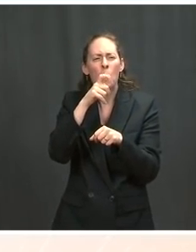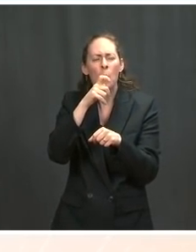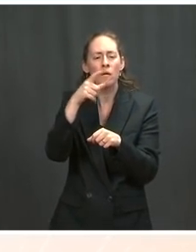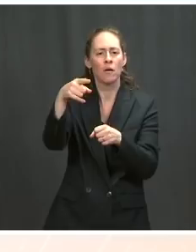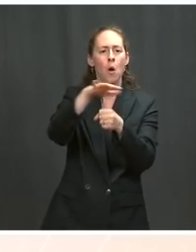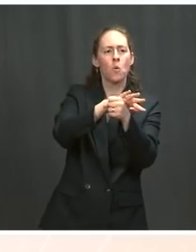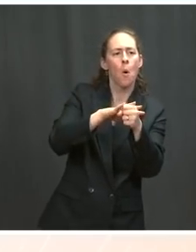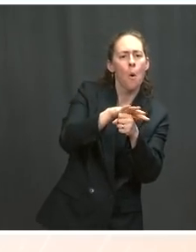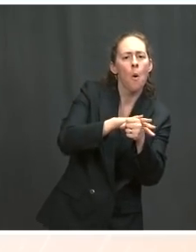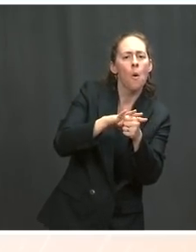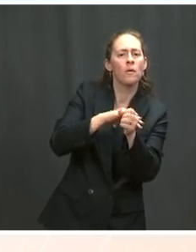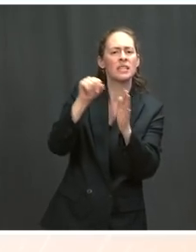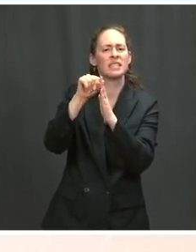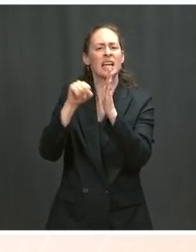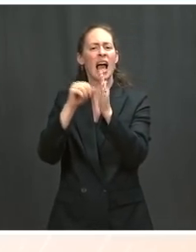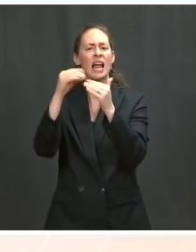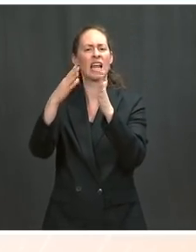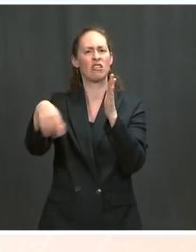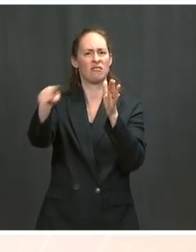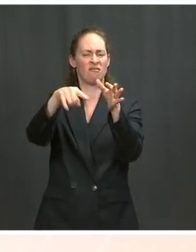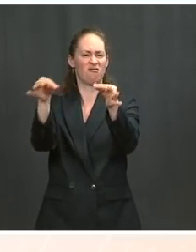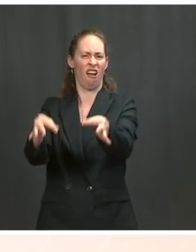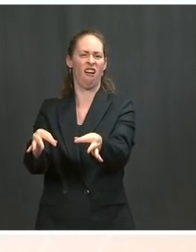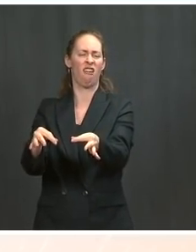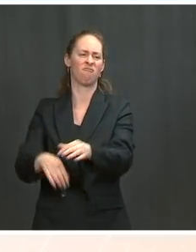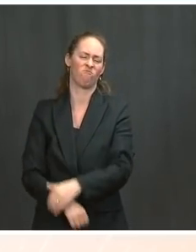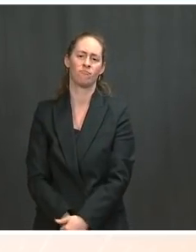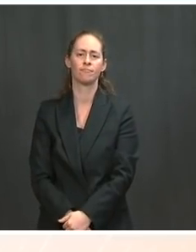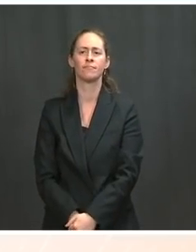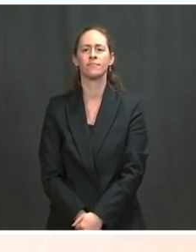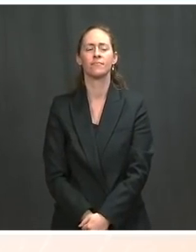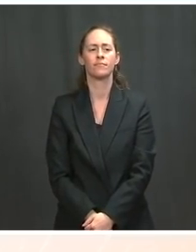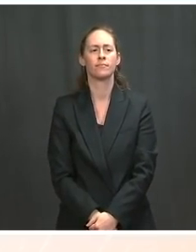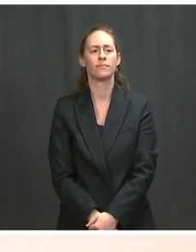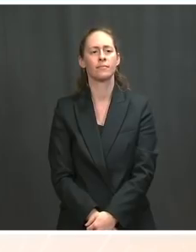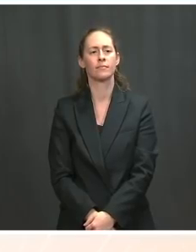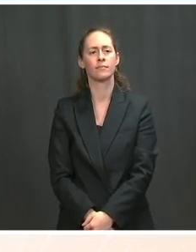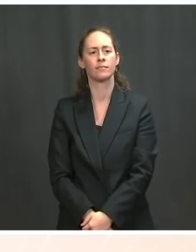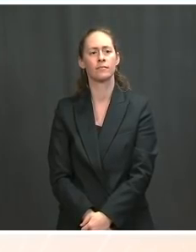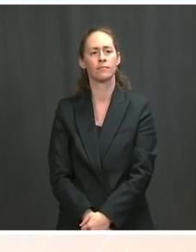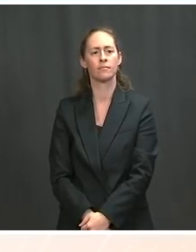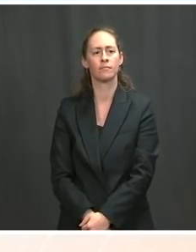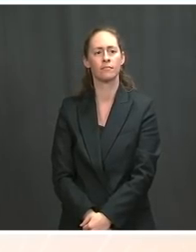The Press: And are you moving to -- should we all be potentially moving to Ohio to -- Ms. Psaki: I -- I leave that up to you.